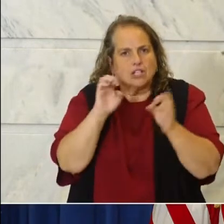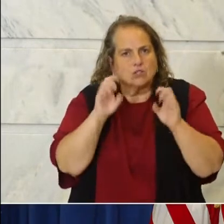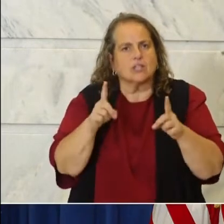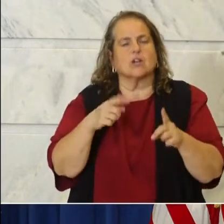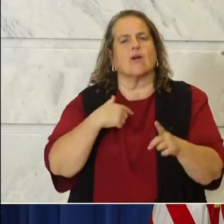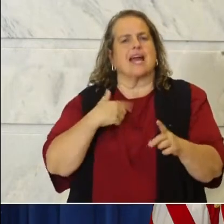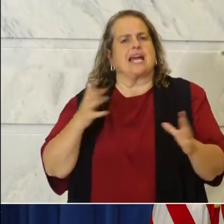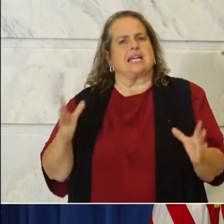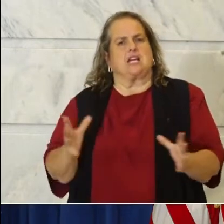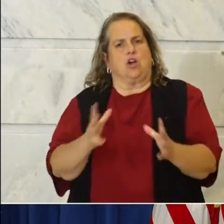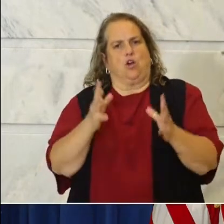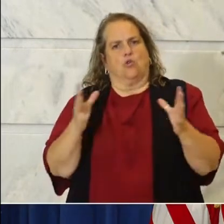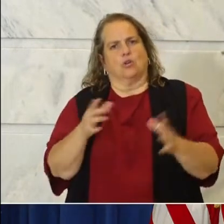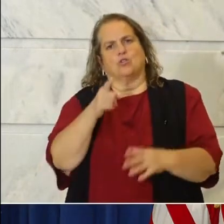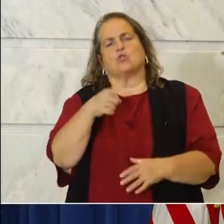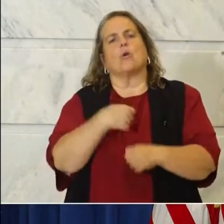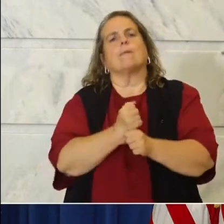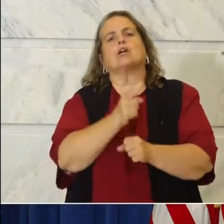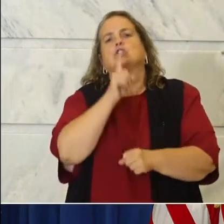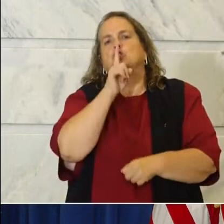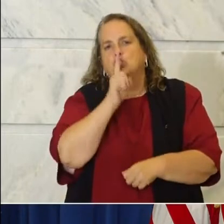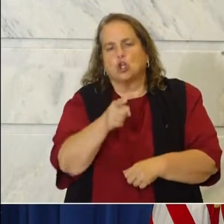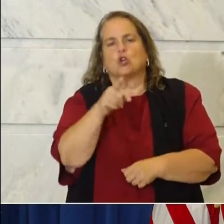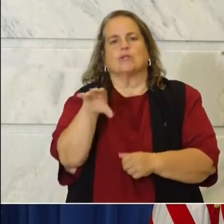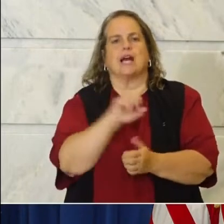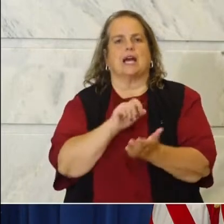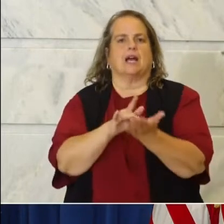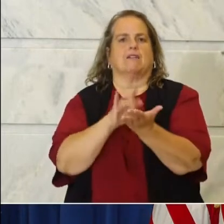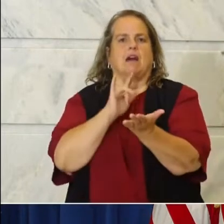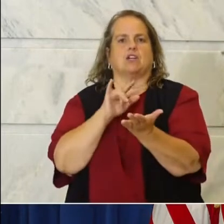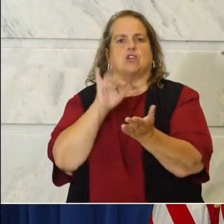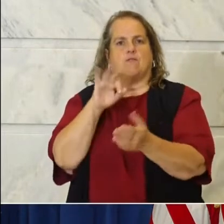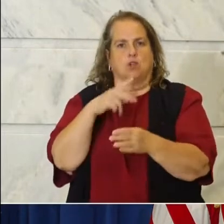encourage you to make sure you were taking advantage of these programs with